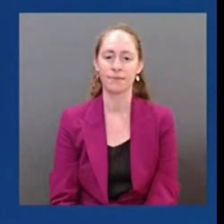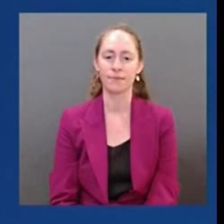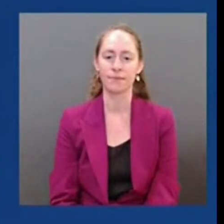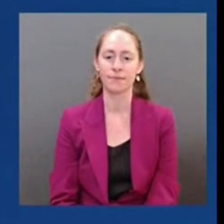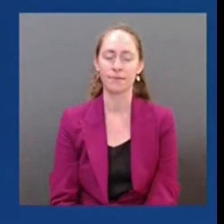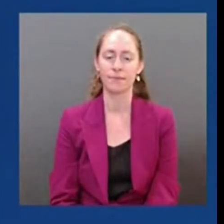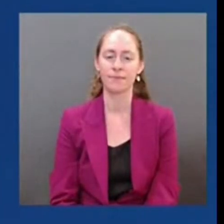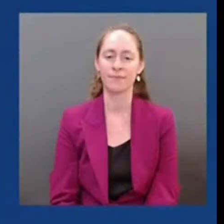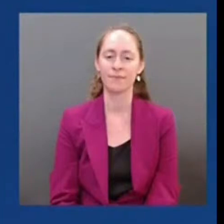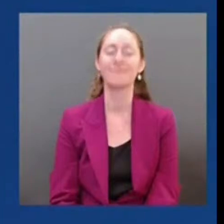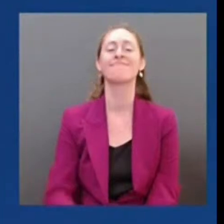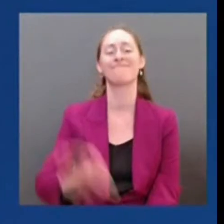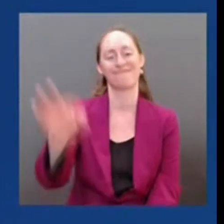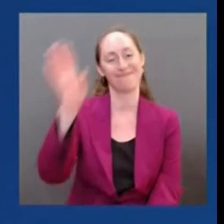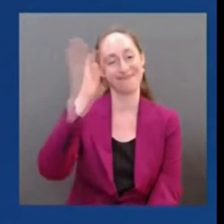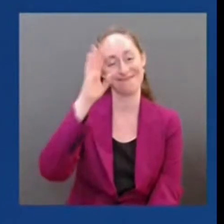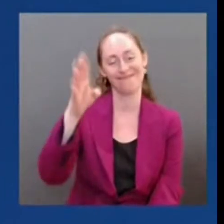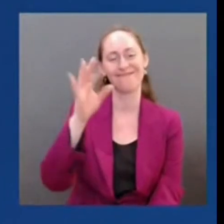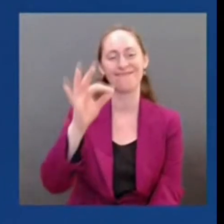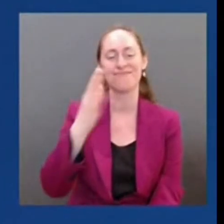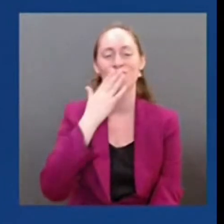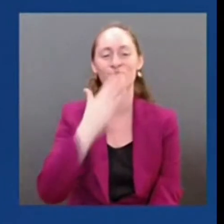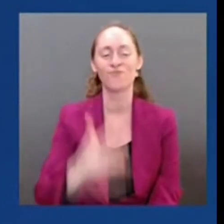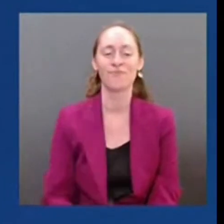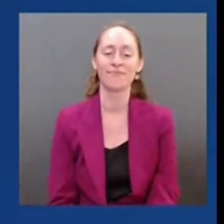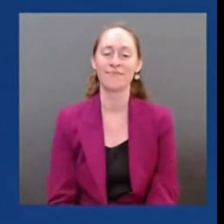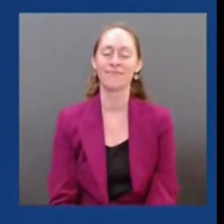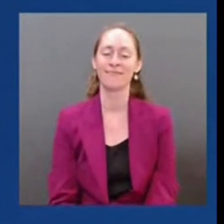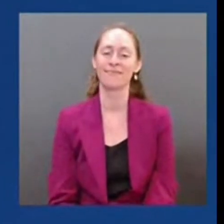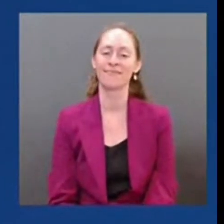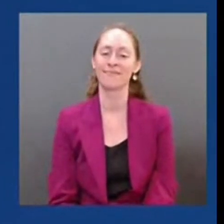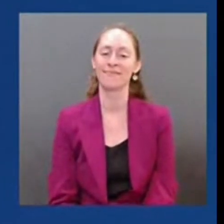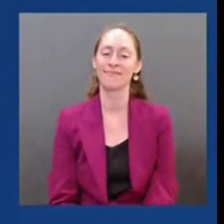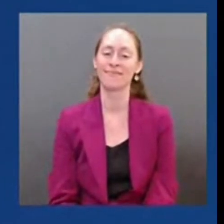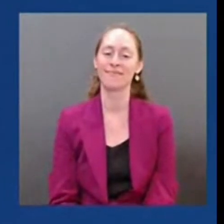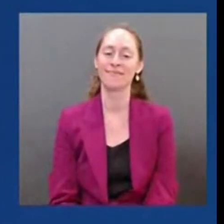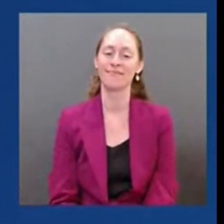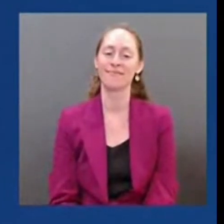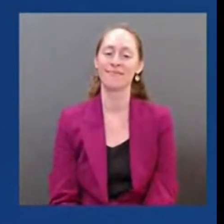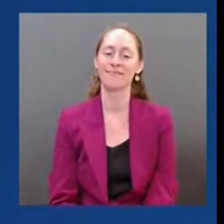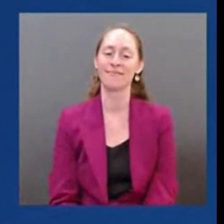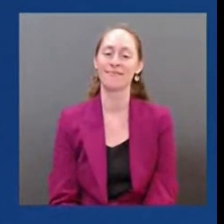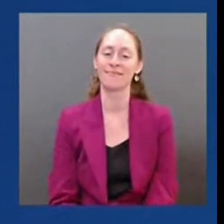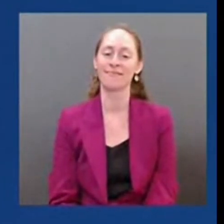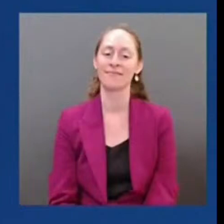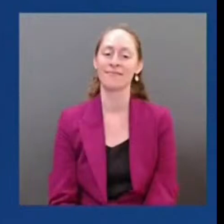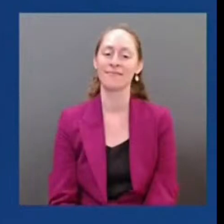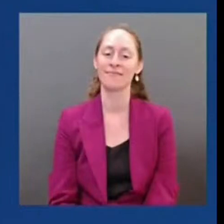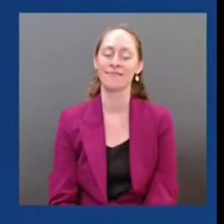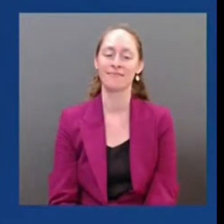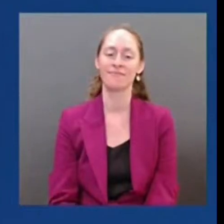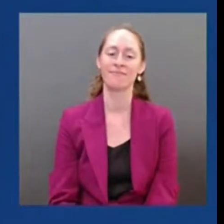AT CNBC. HI, THANK YOU.